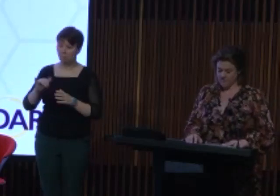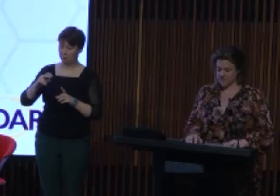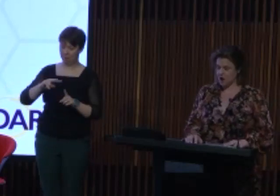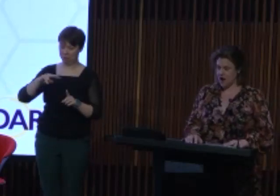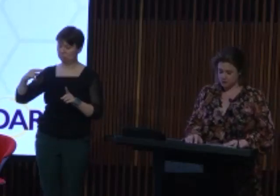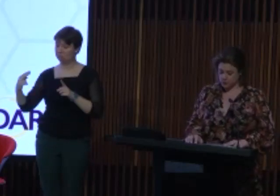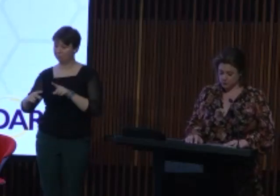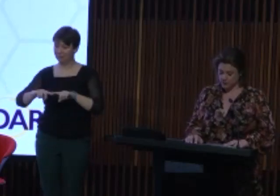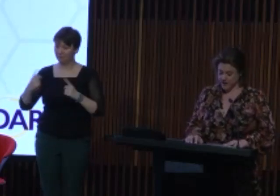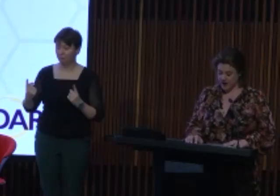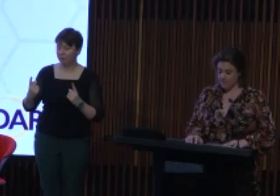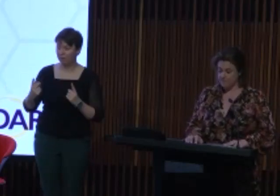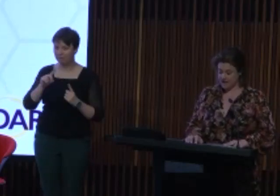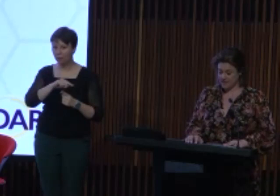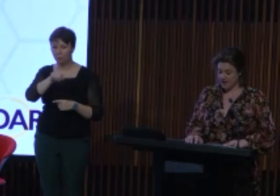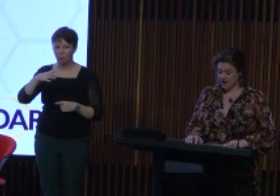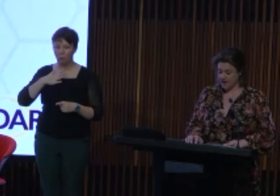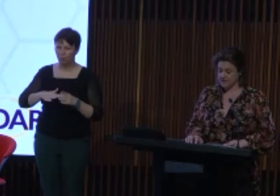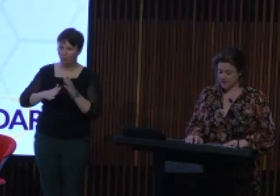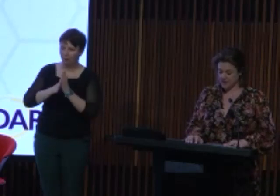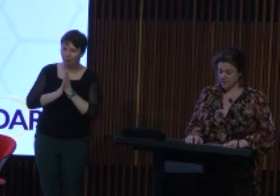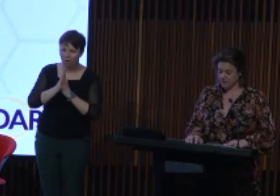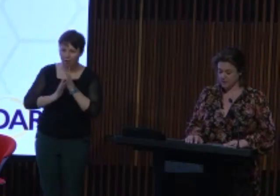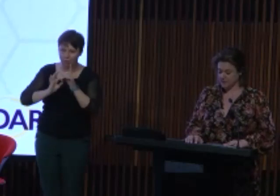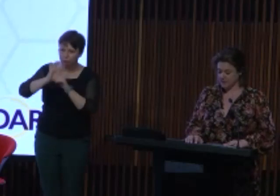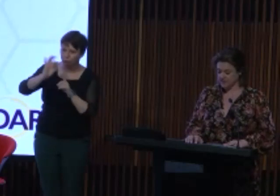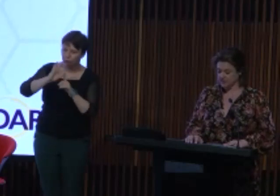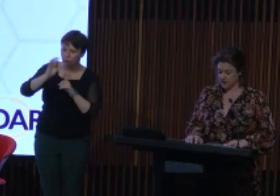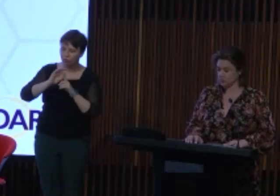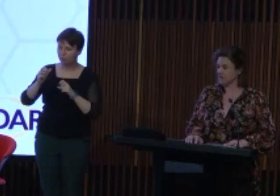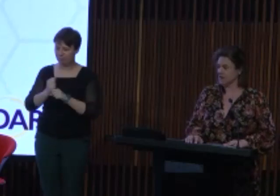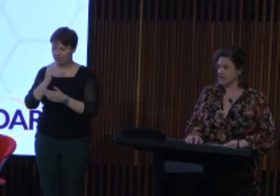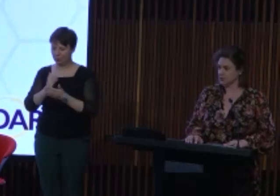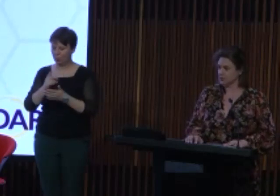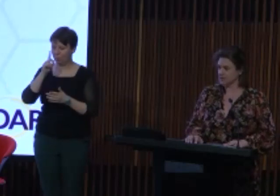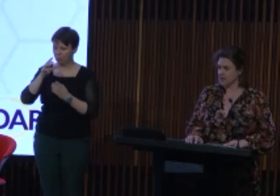the desire to do better, be better and see people with disabilities be genuinely included